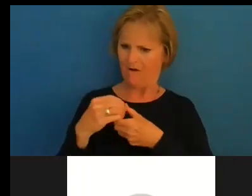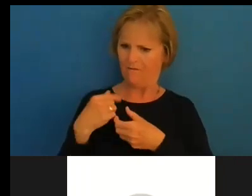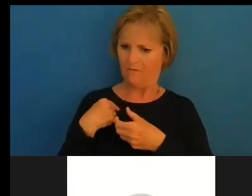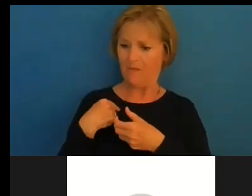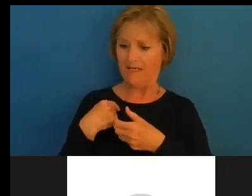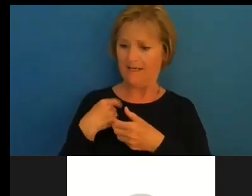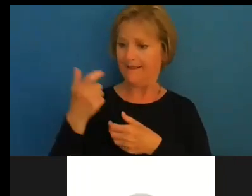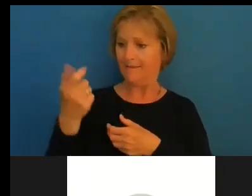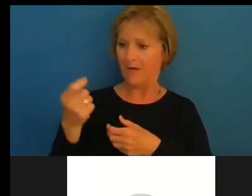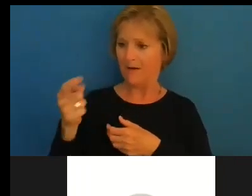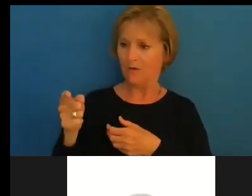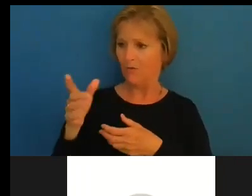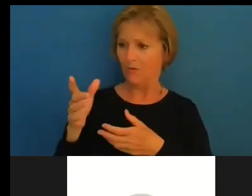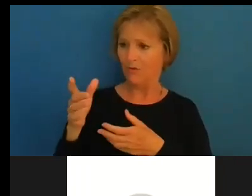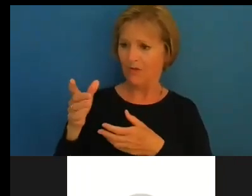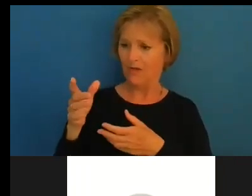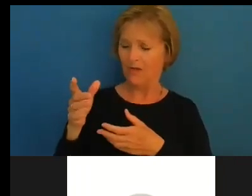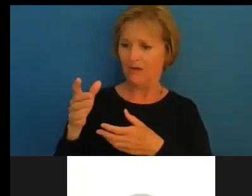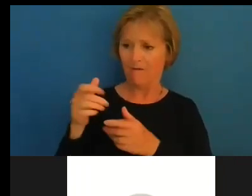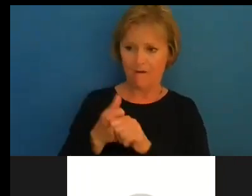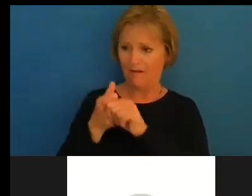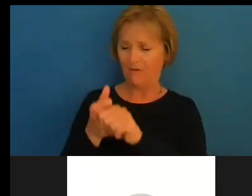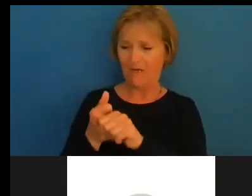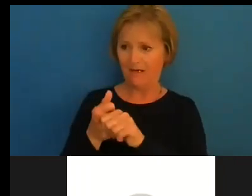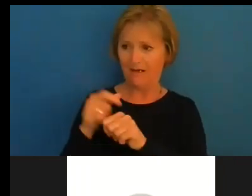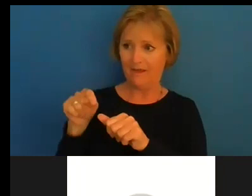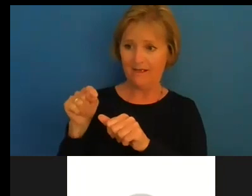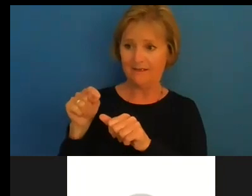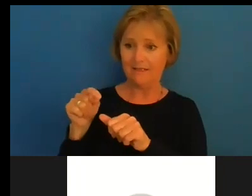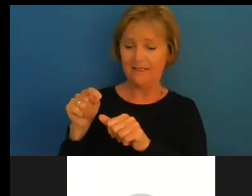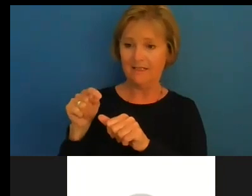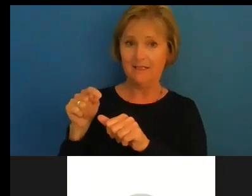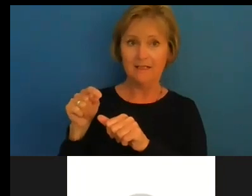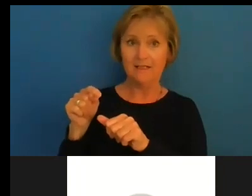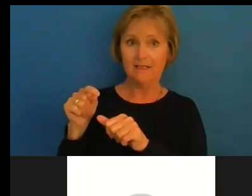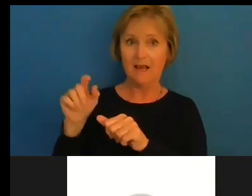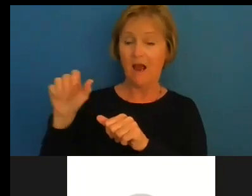this weird mode of something else that's been appropriated